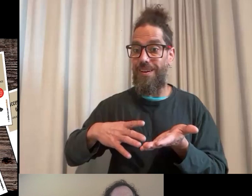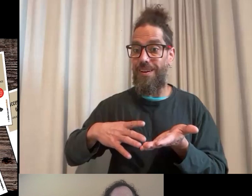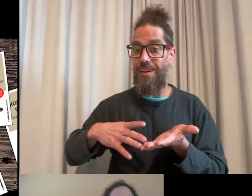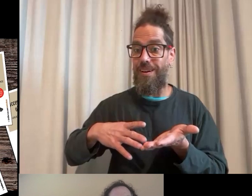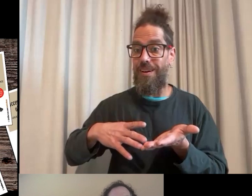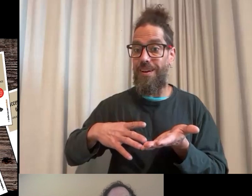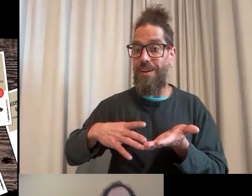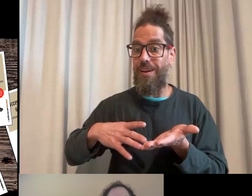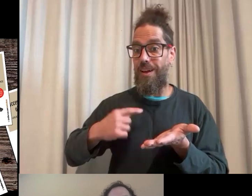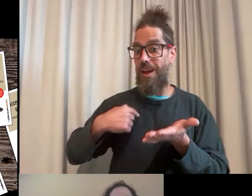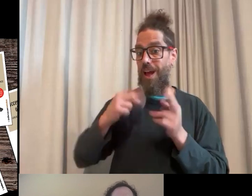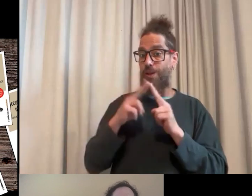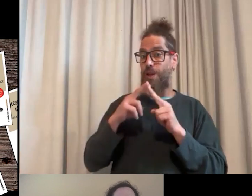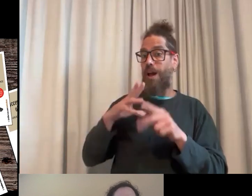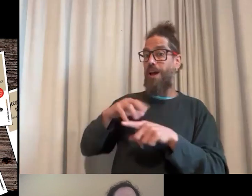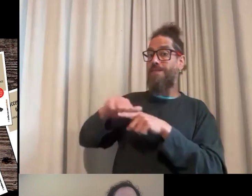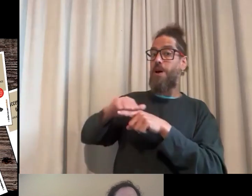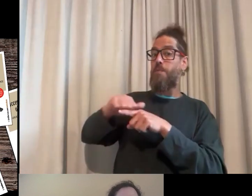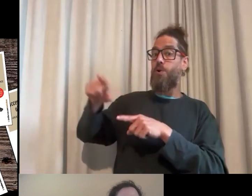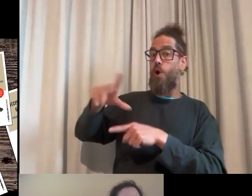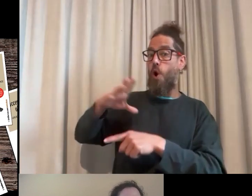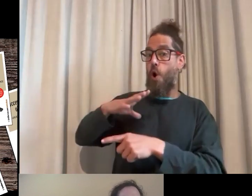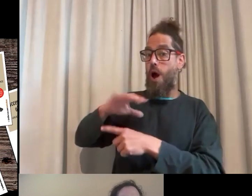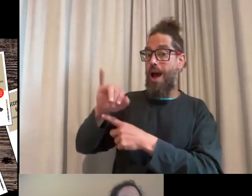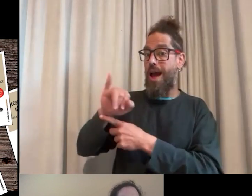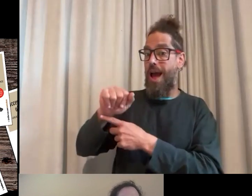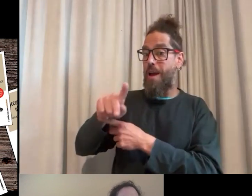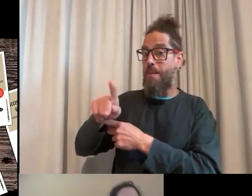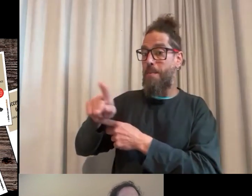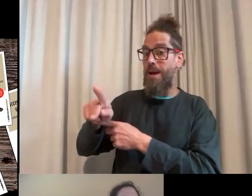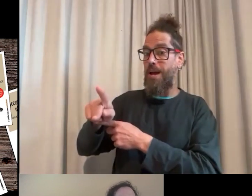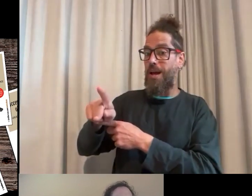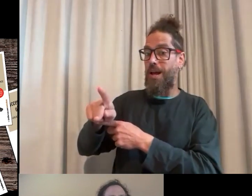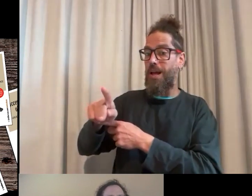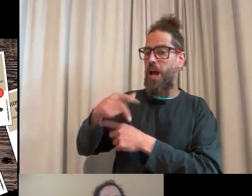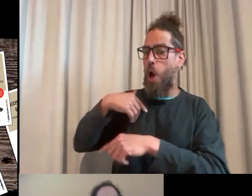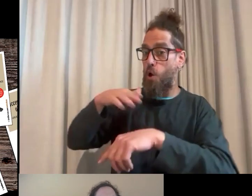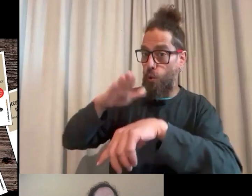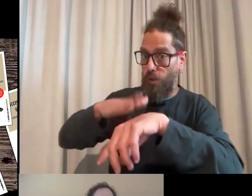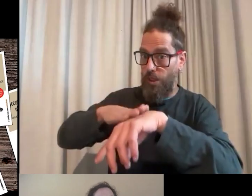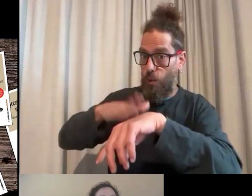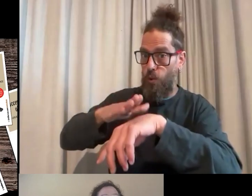Having said that, having trainers who have certifications, such as IAAP,